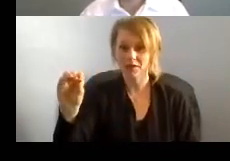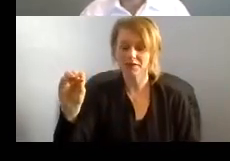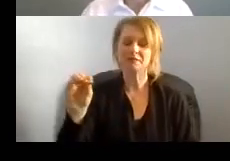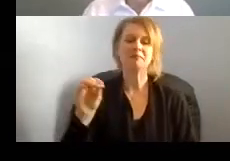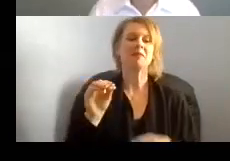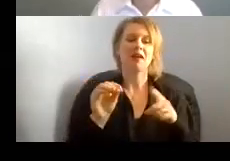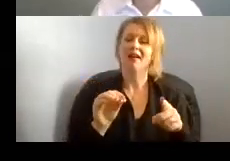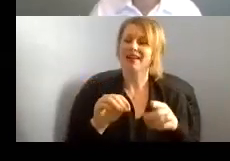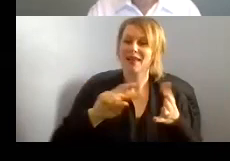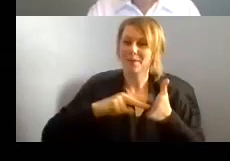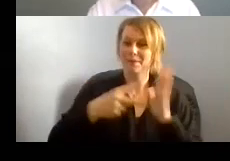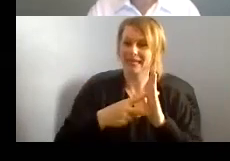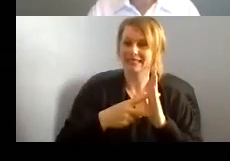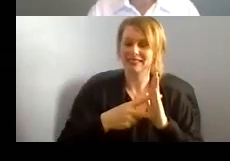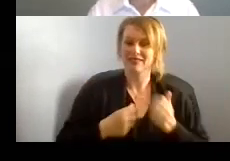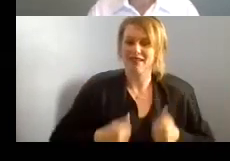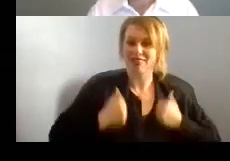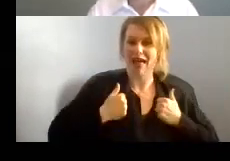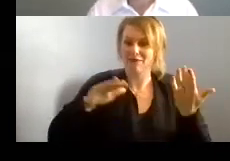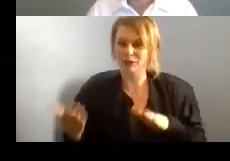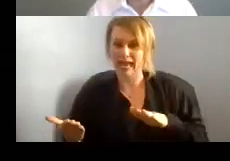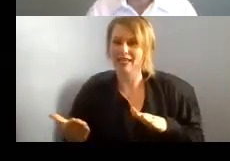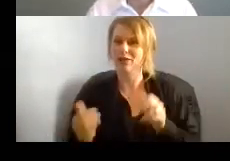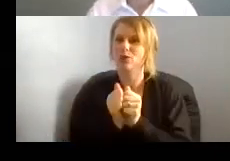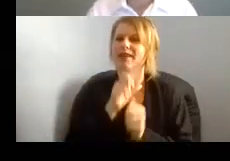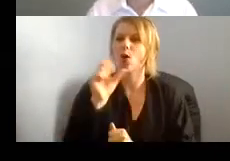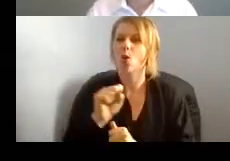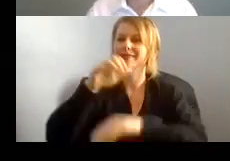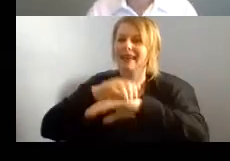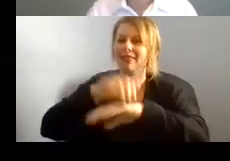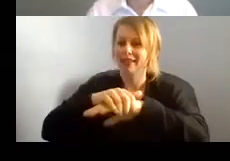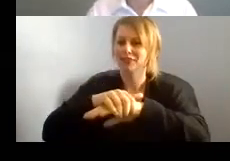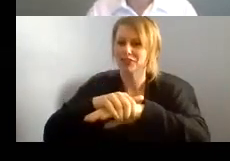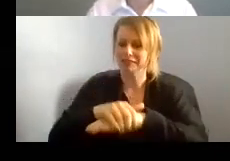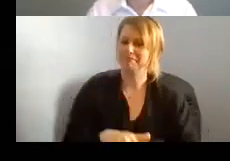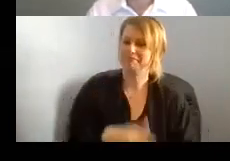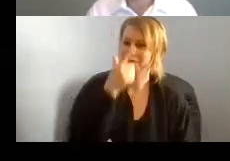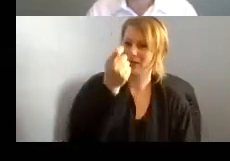Now, even if children understand it, and they understand the implications